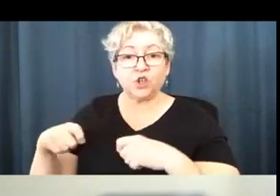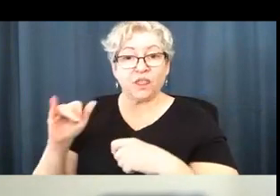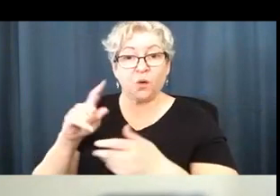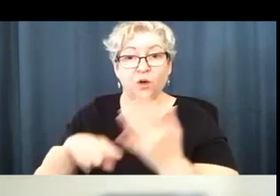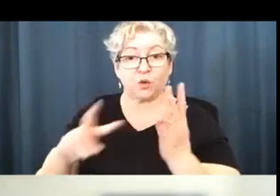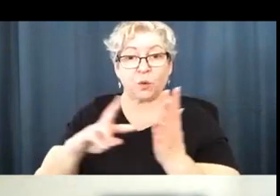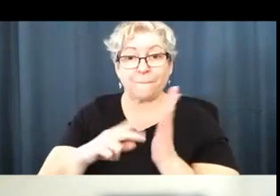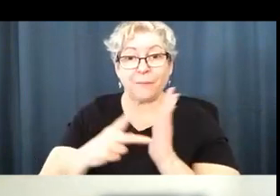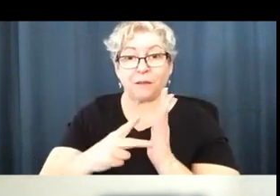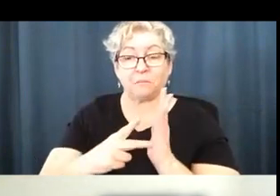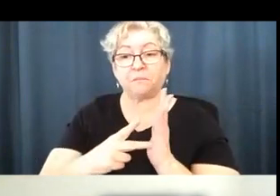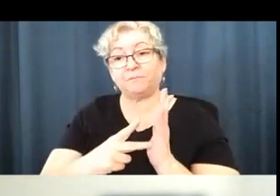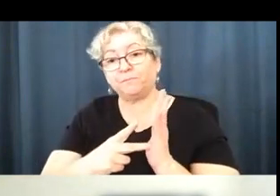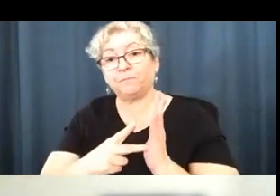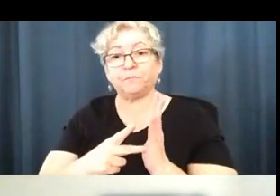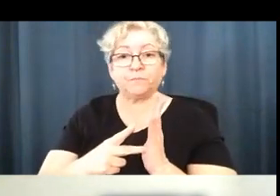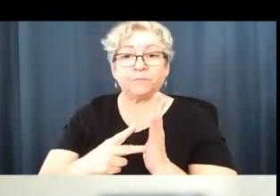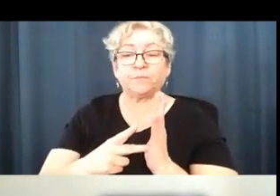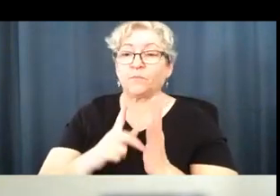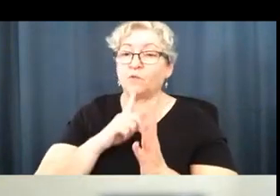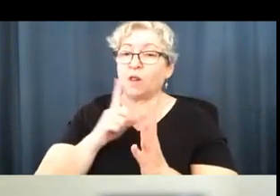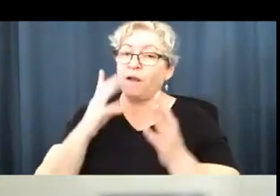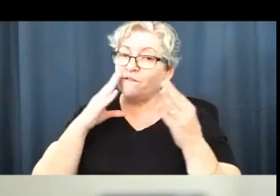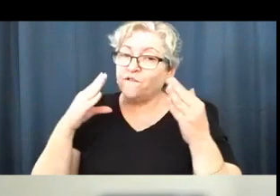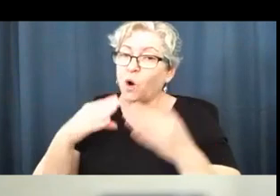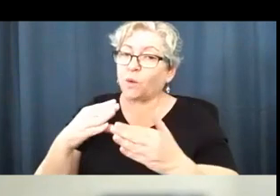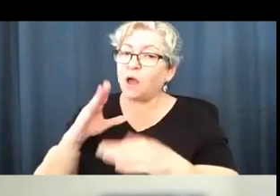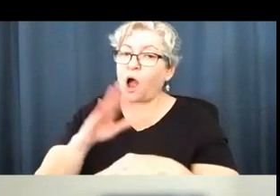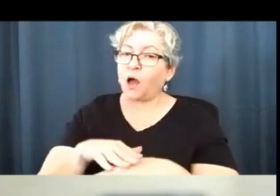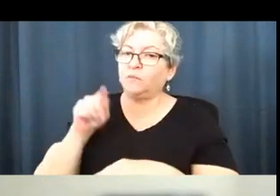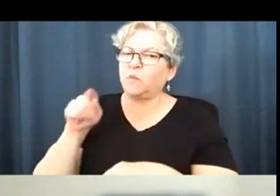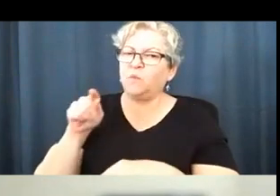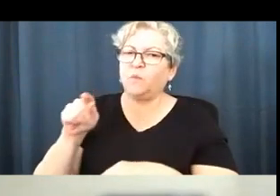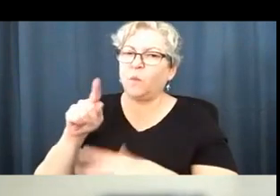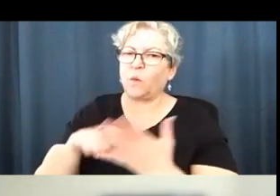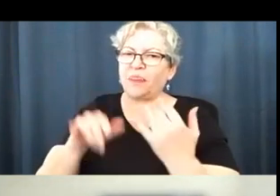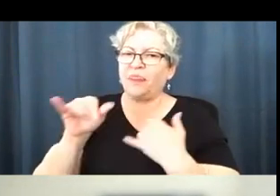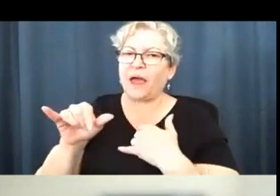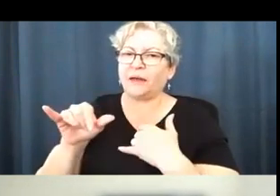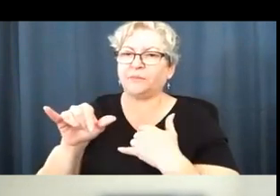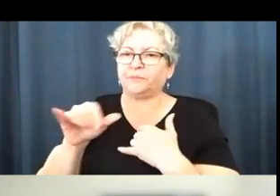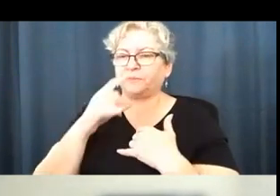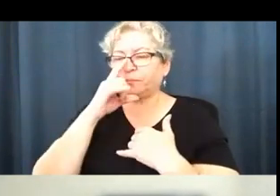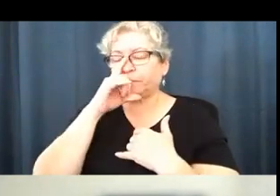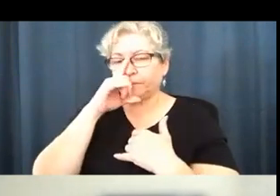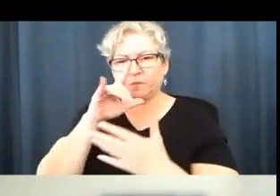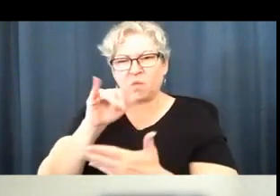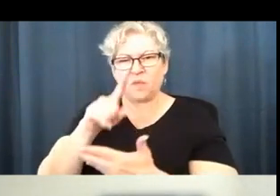again, really focusing in on what that is, what's that's doing,